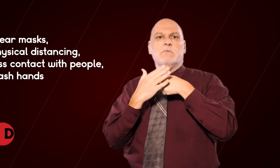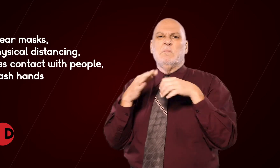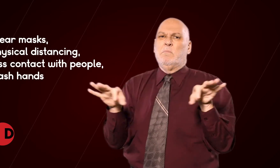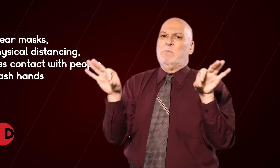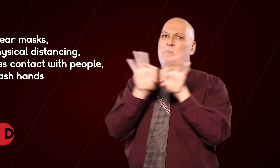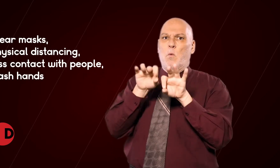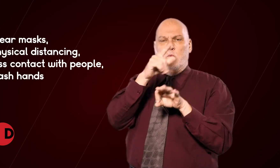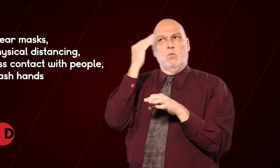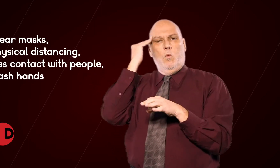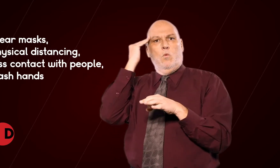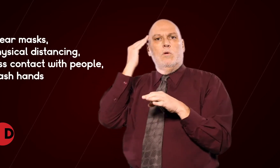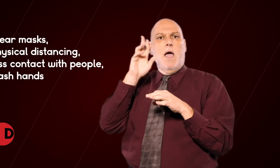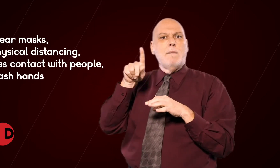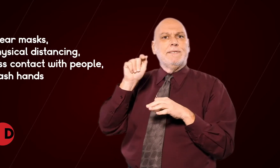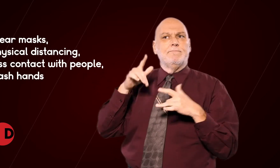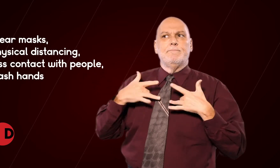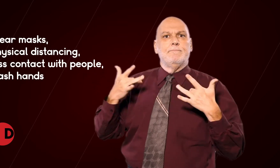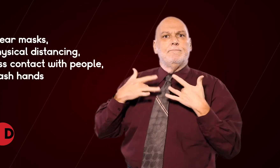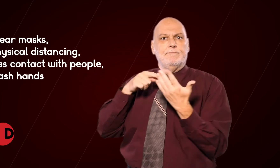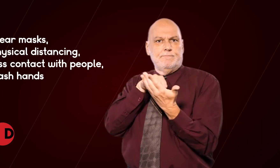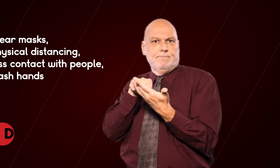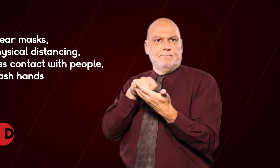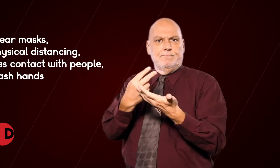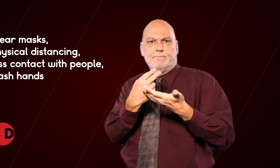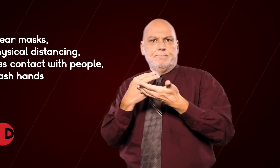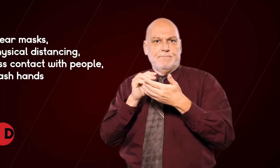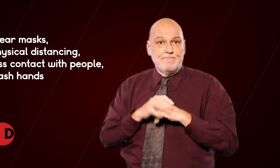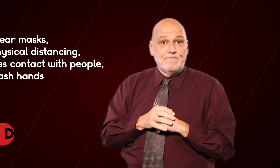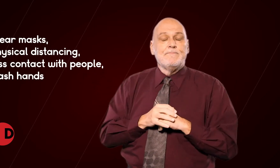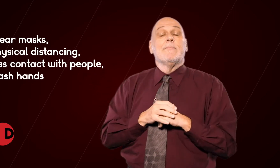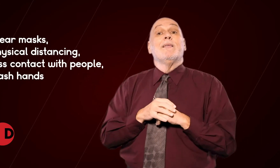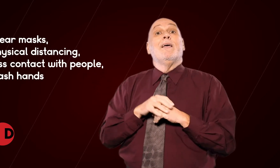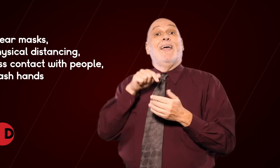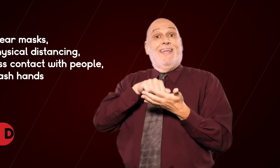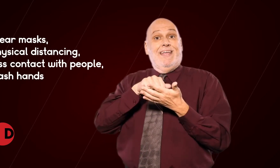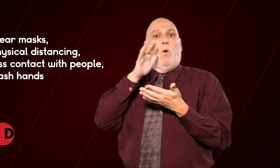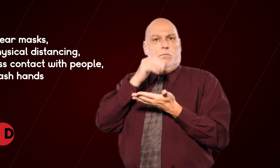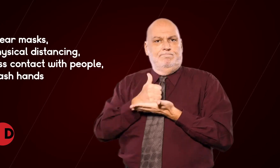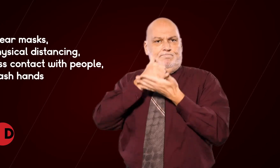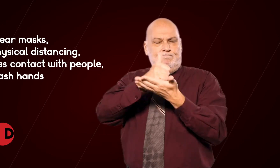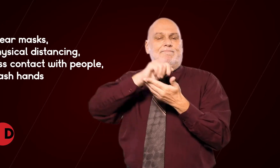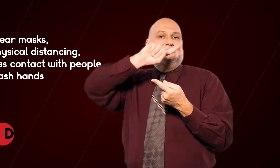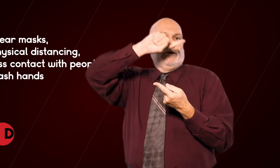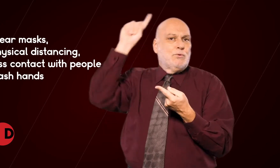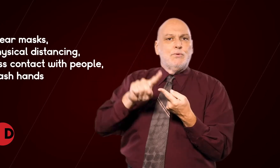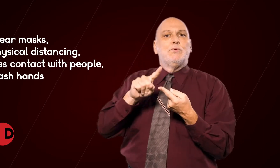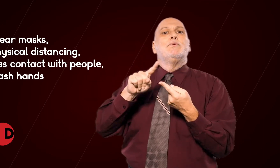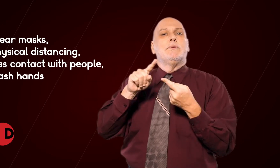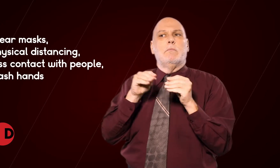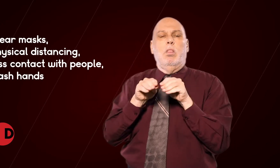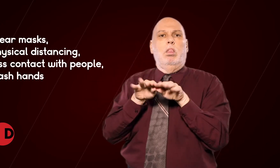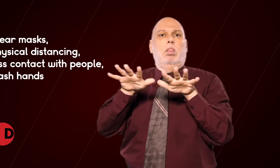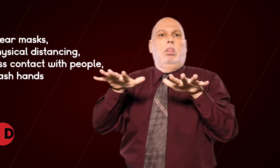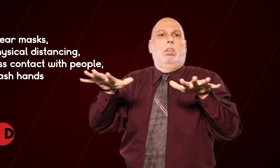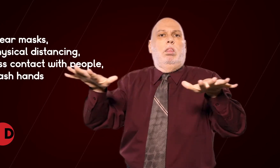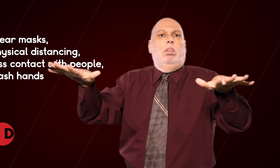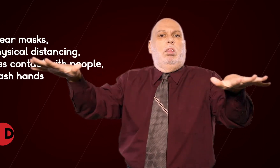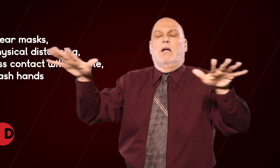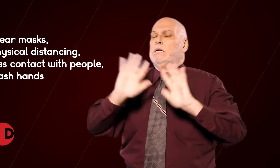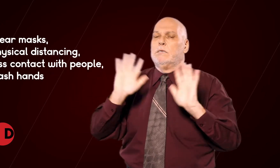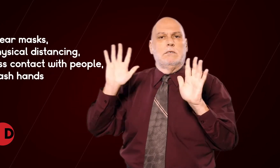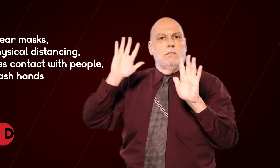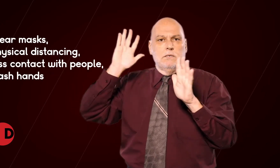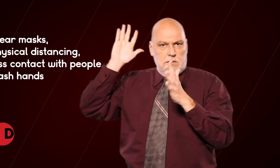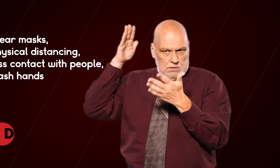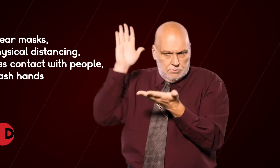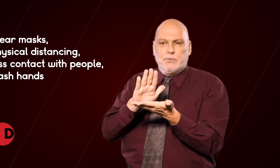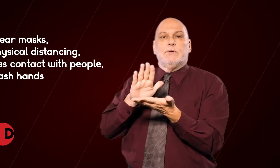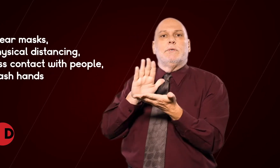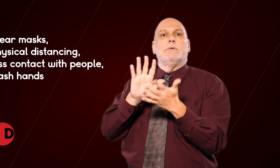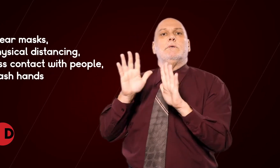This would help reduce pressure on hospitals.